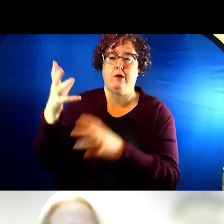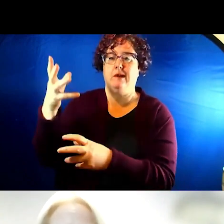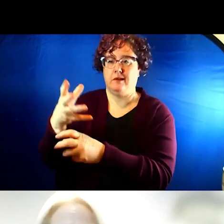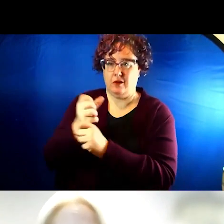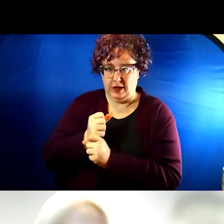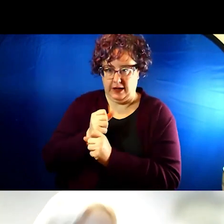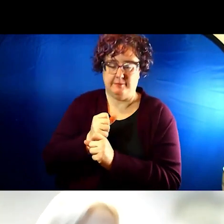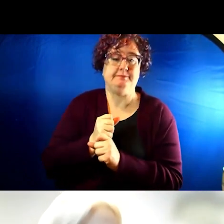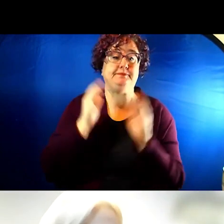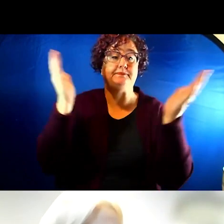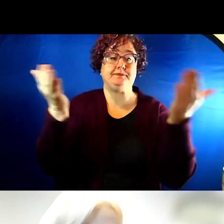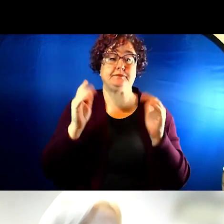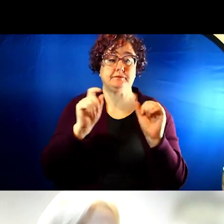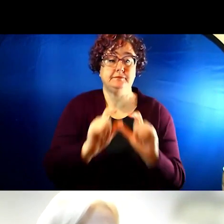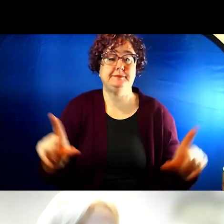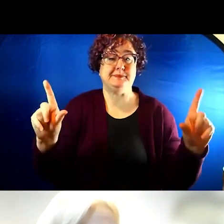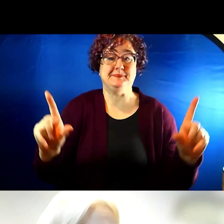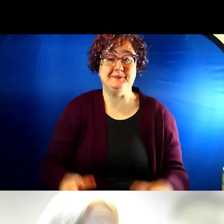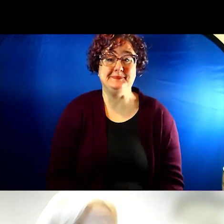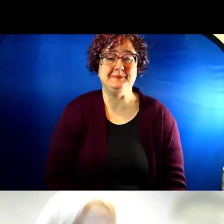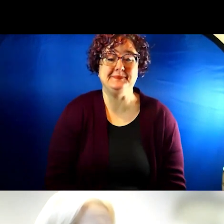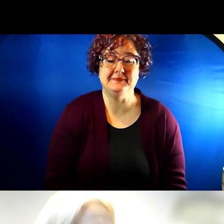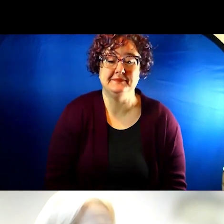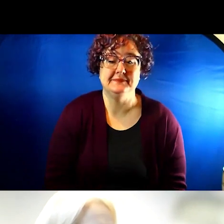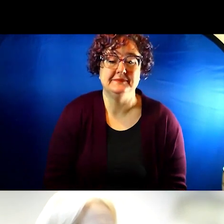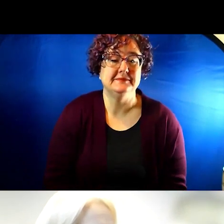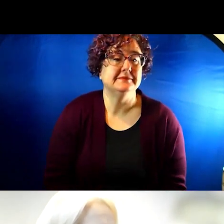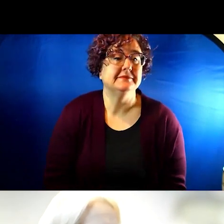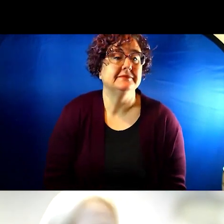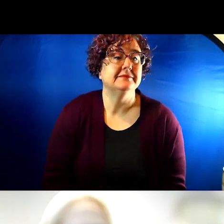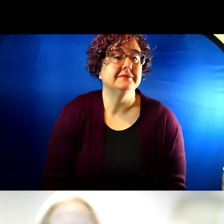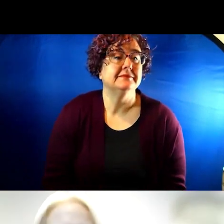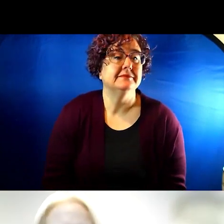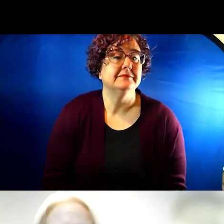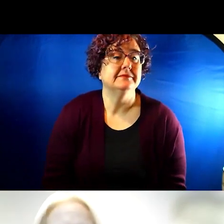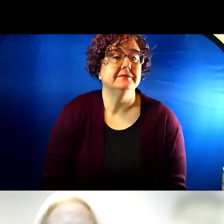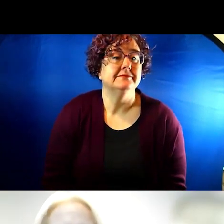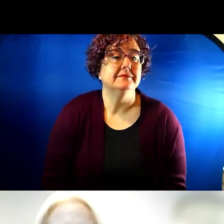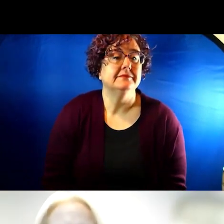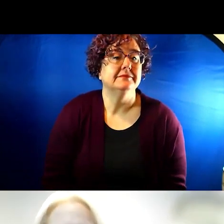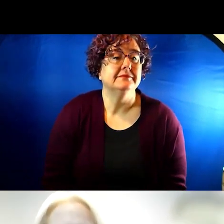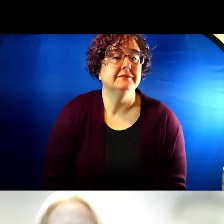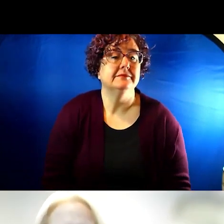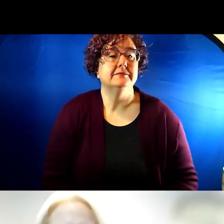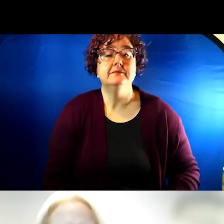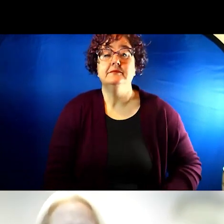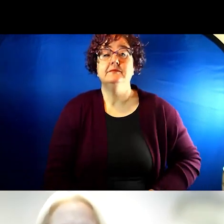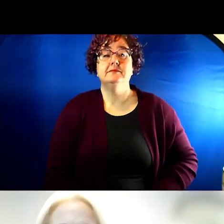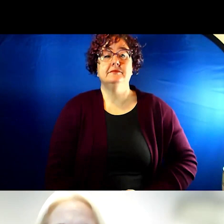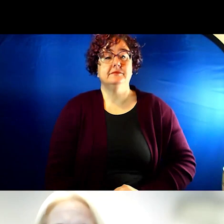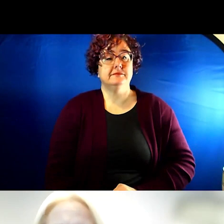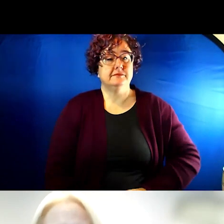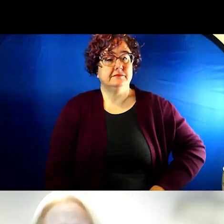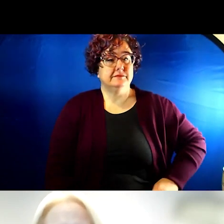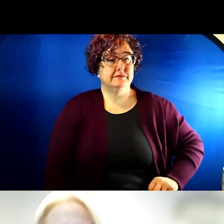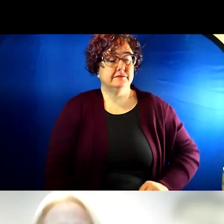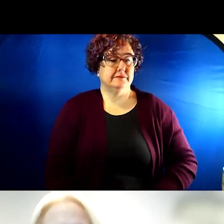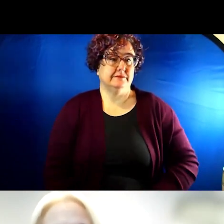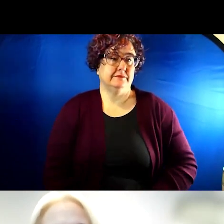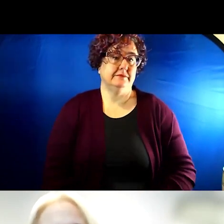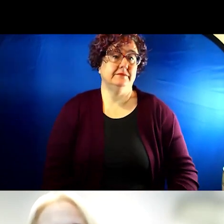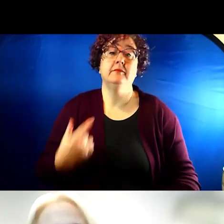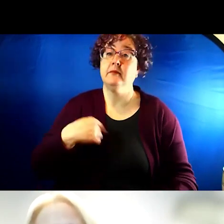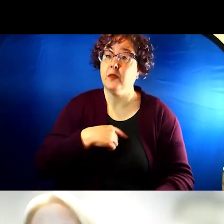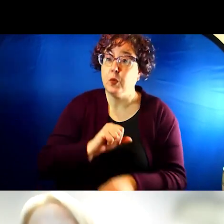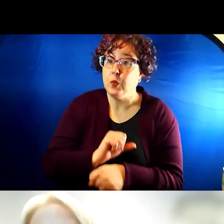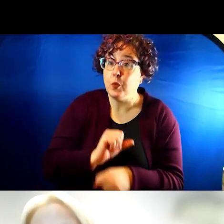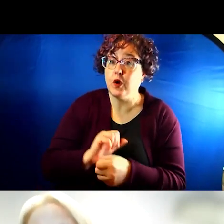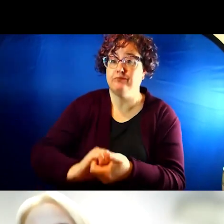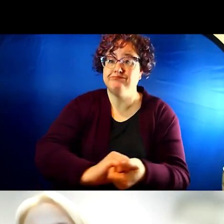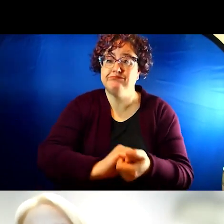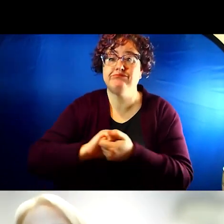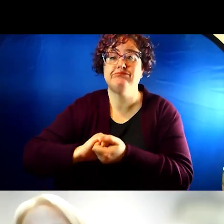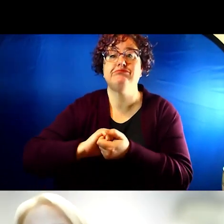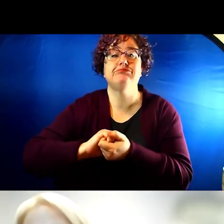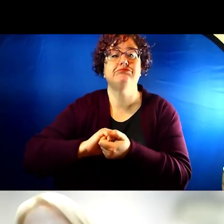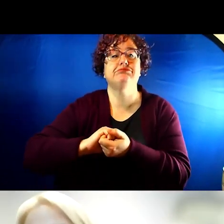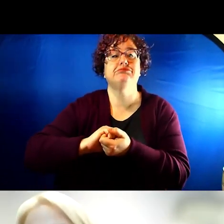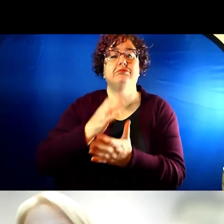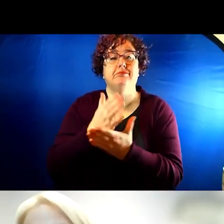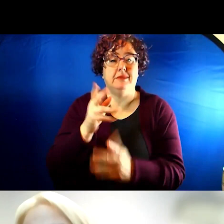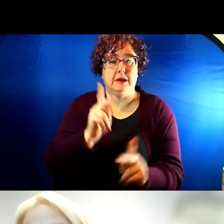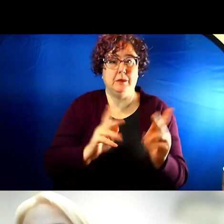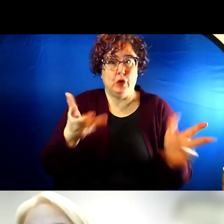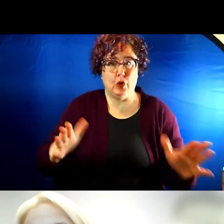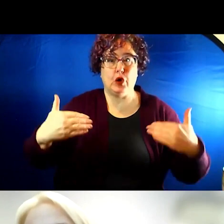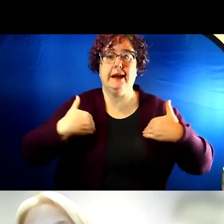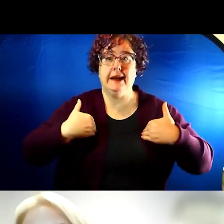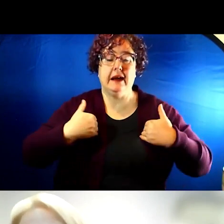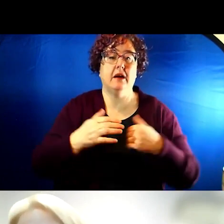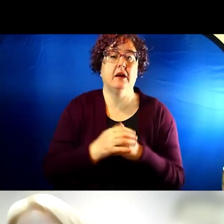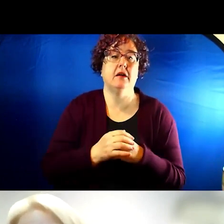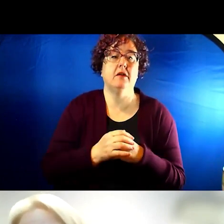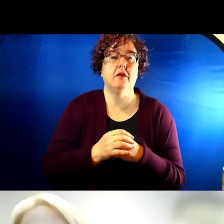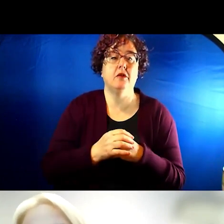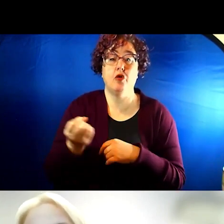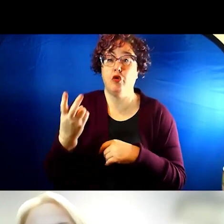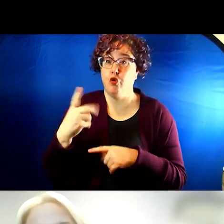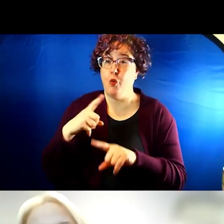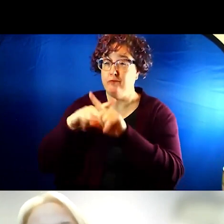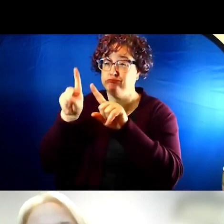SO WE HAVE COLLABORATION -- WHEN YOU THINK ABOUT